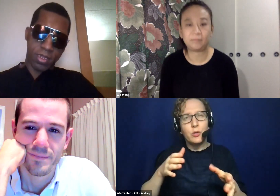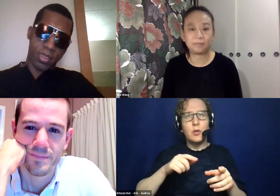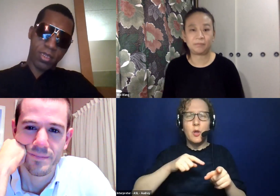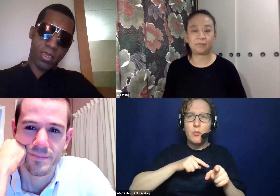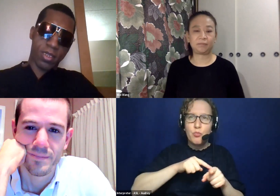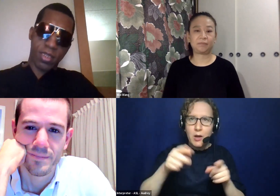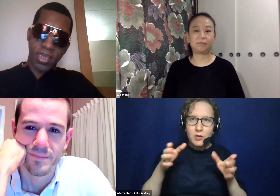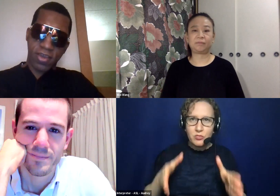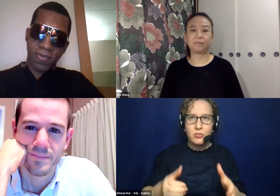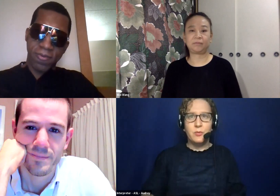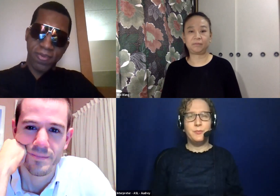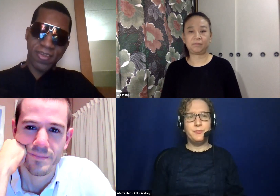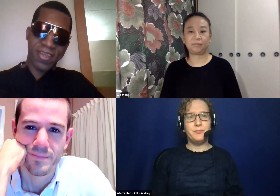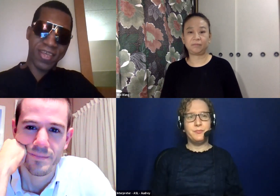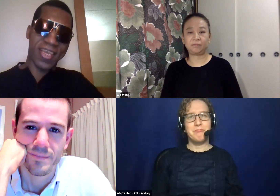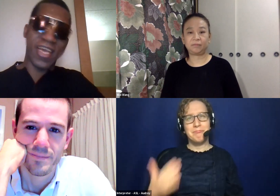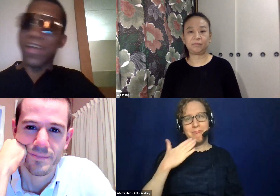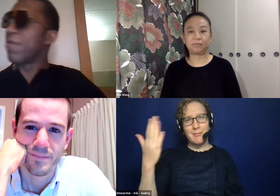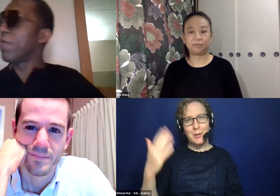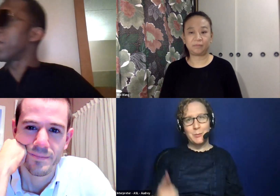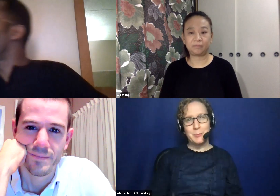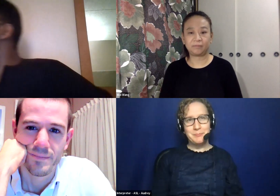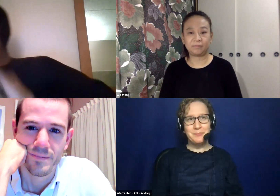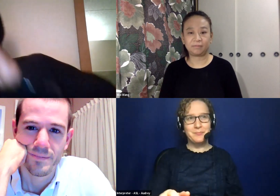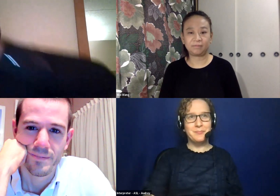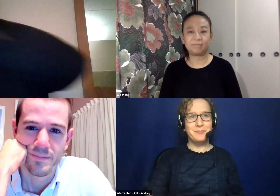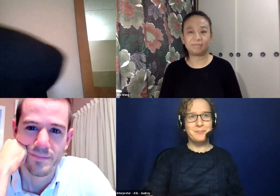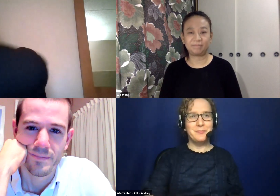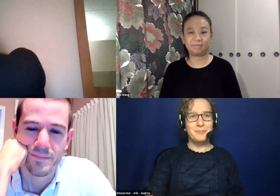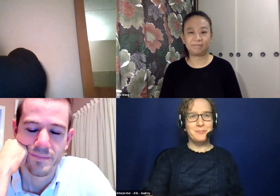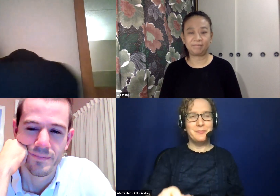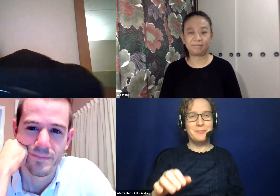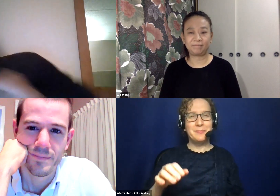Thank you. >> JUSTIN HARFORD: Thank you, Sergio.